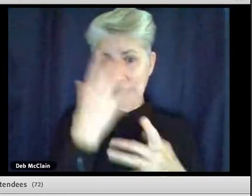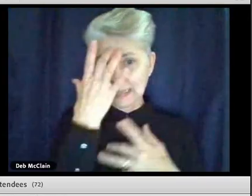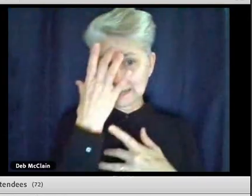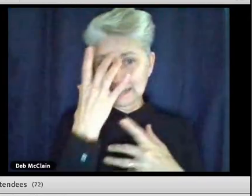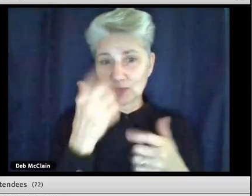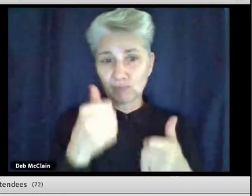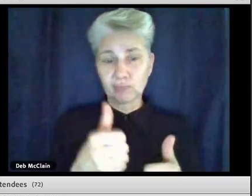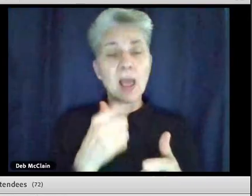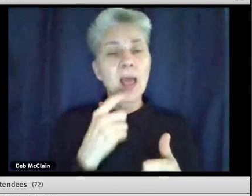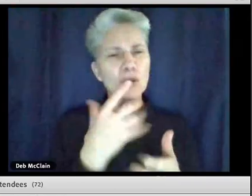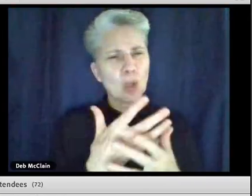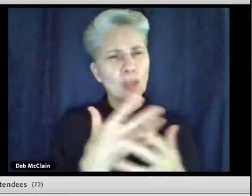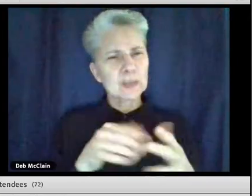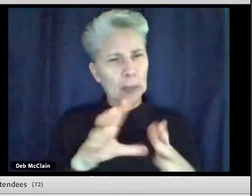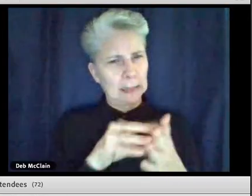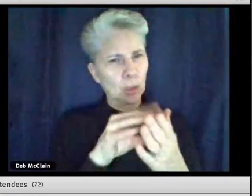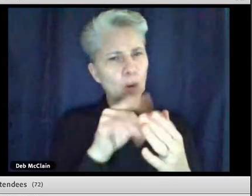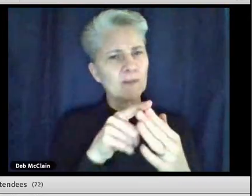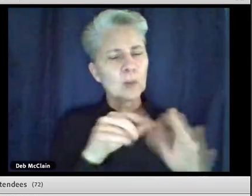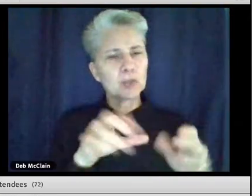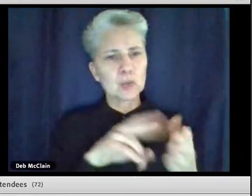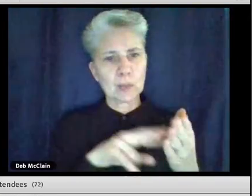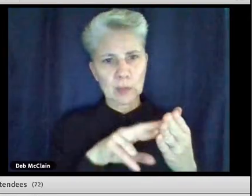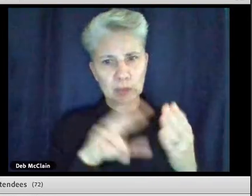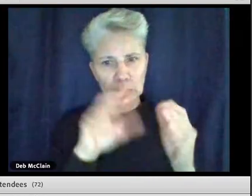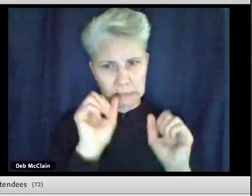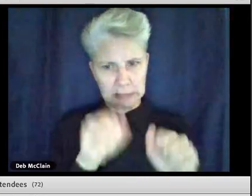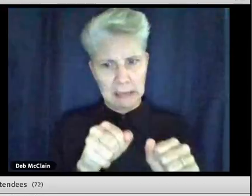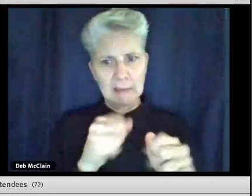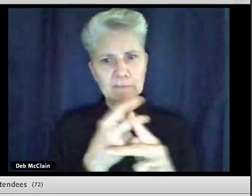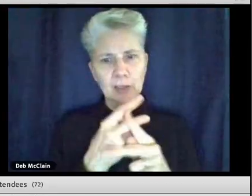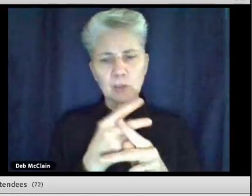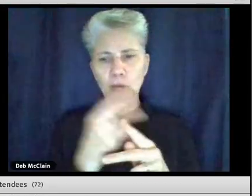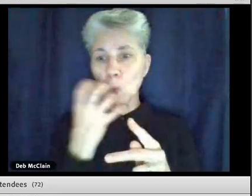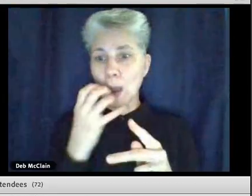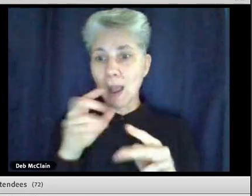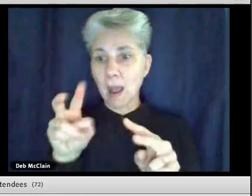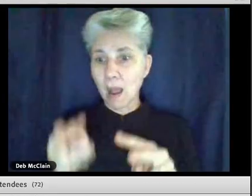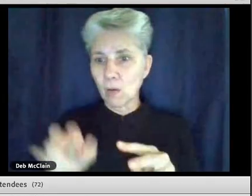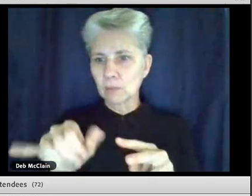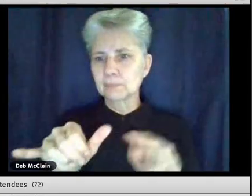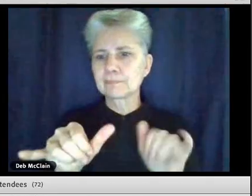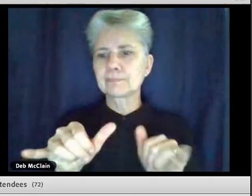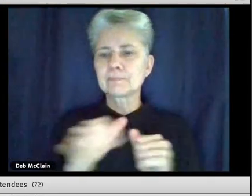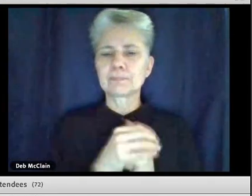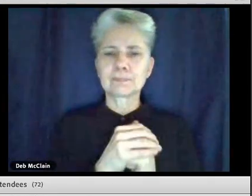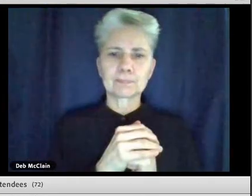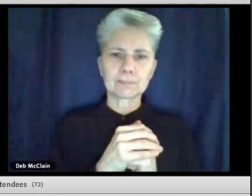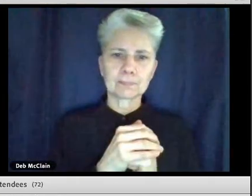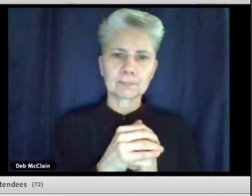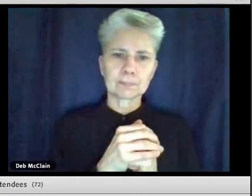Mutating to more severe illness, yes. And those are all things we can find out about if we do a little bit of research.